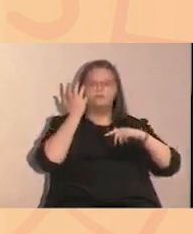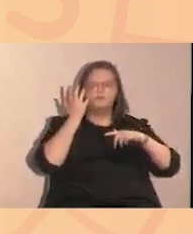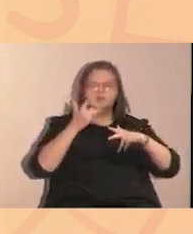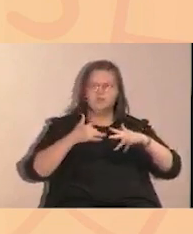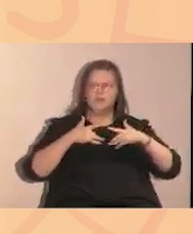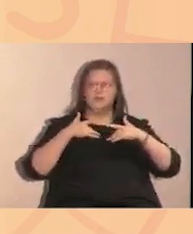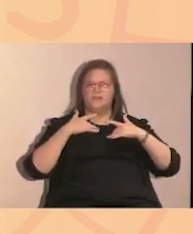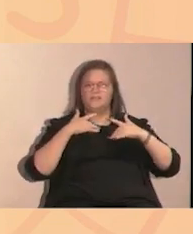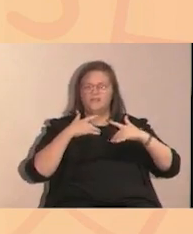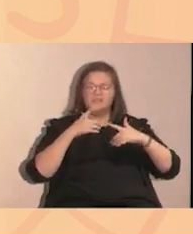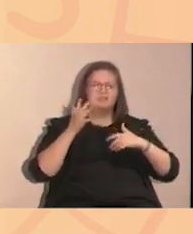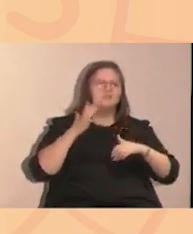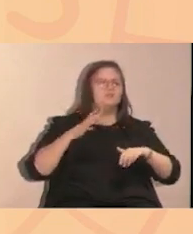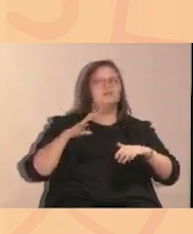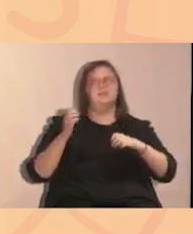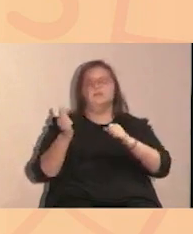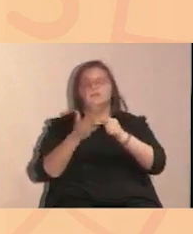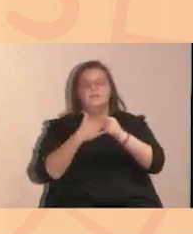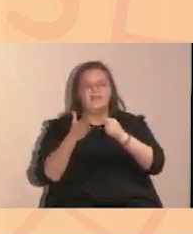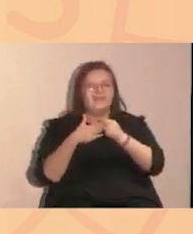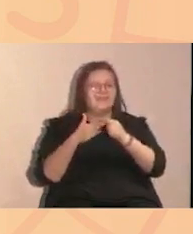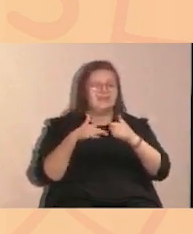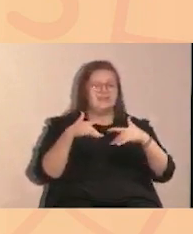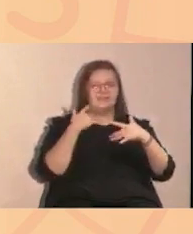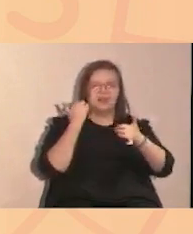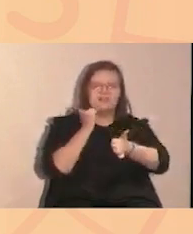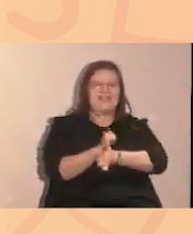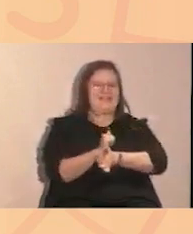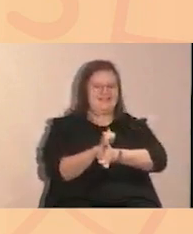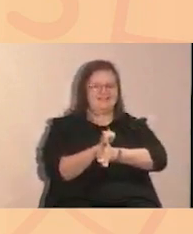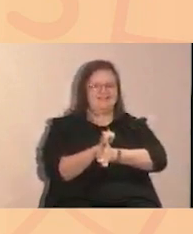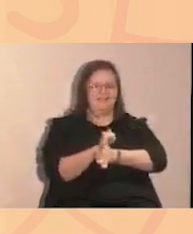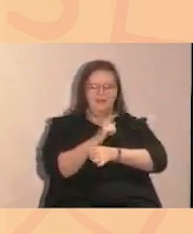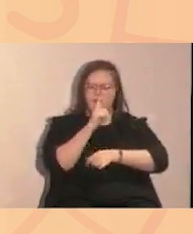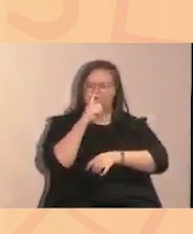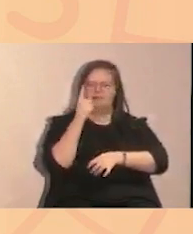this thing that we have to fix, then we just get stuck there. We can never fix something that's far away